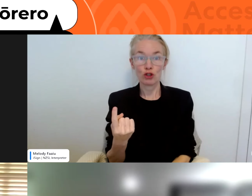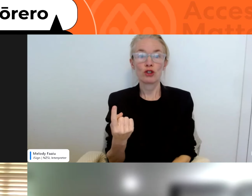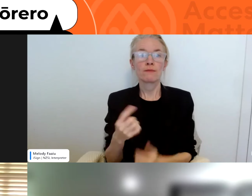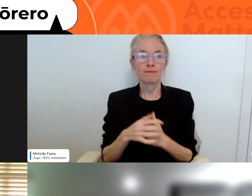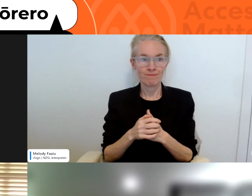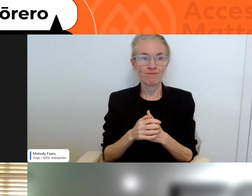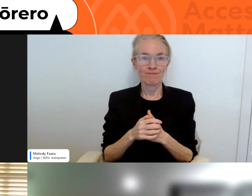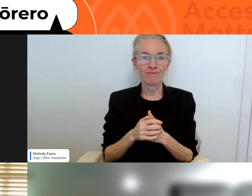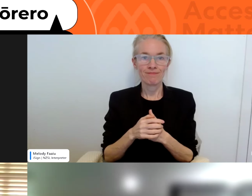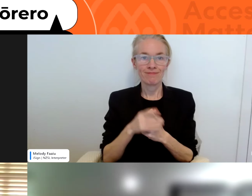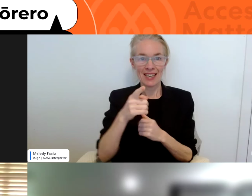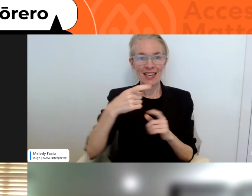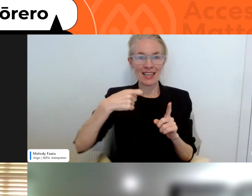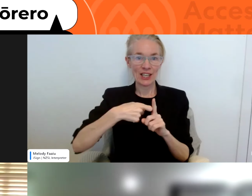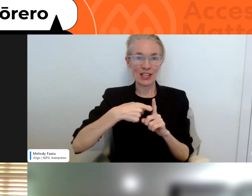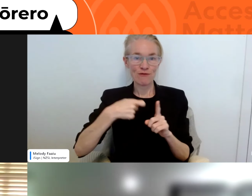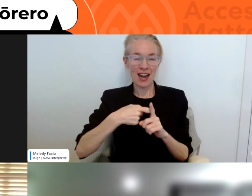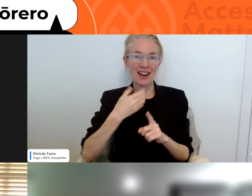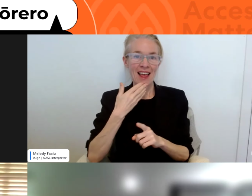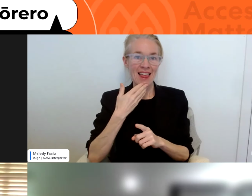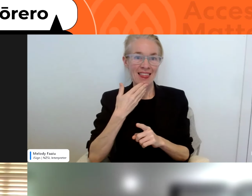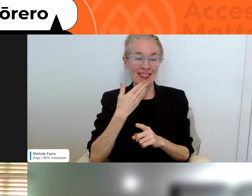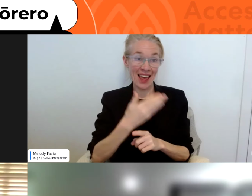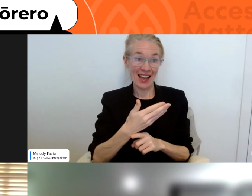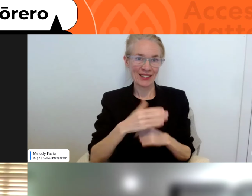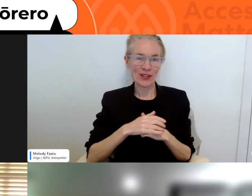Thank you. I appreciate that. So often politicians can ramble on